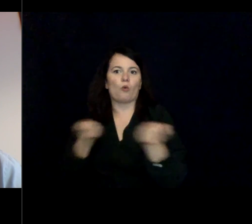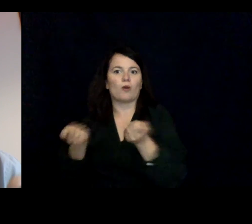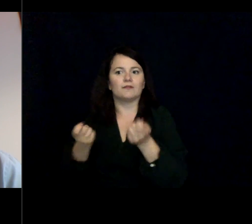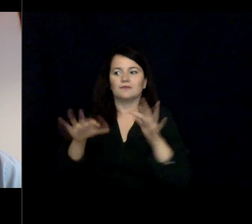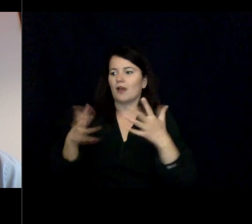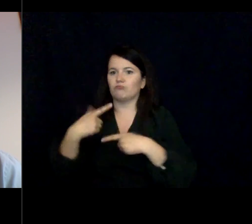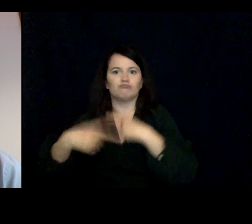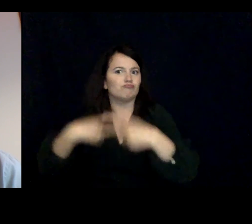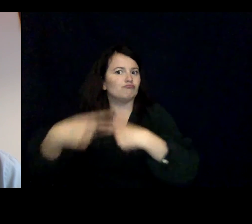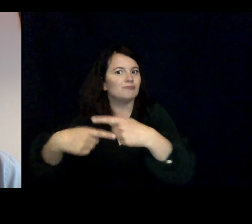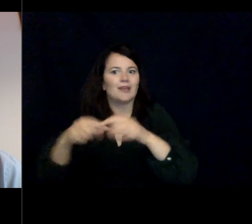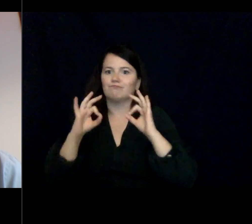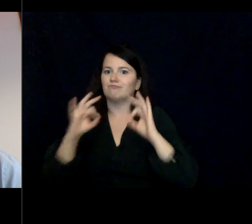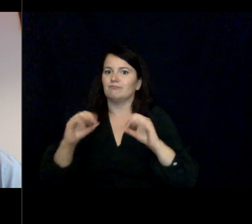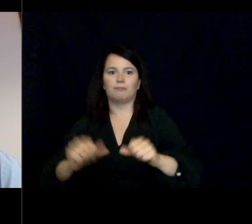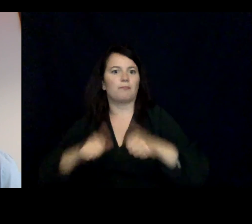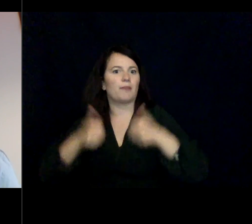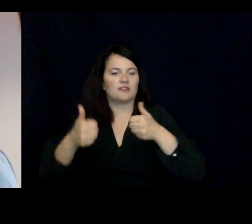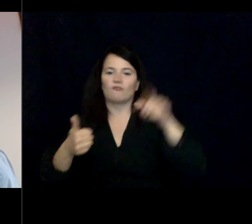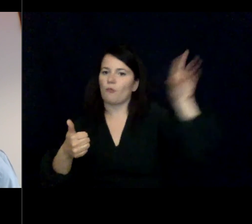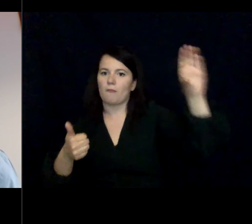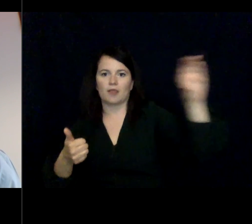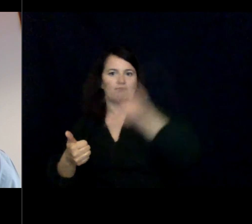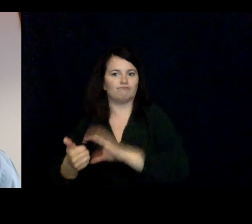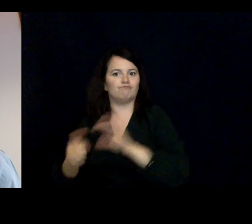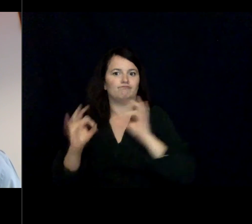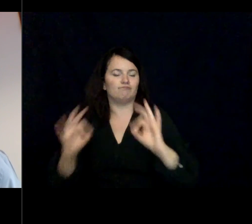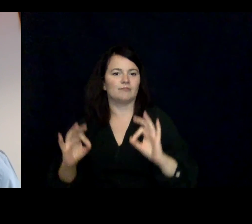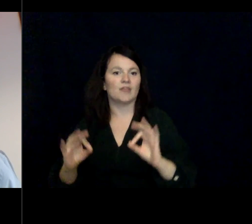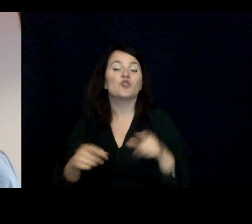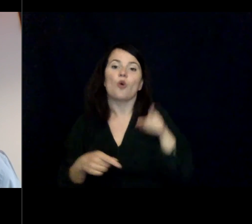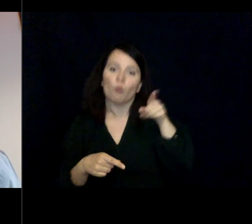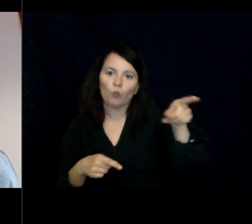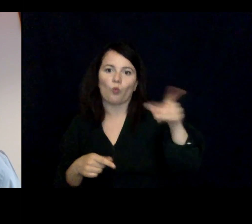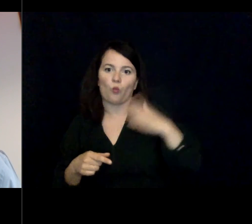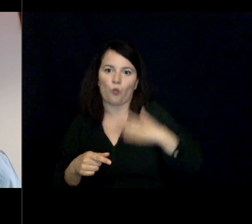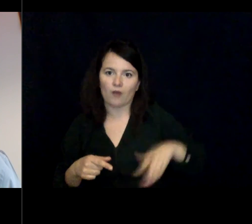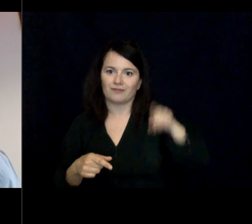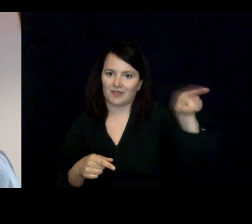That's what we need if we want the CRII and CRII+ to work.